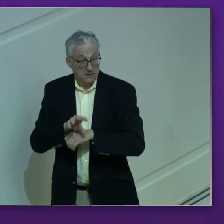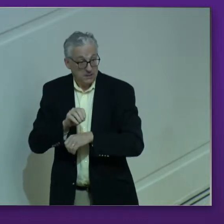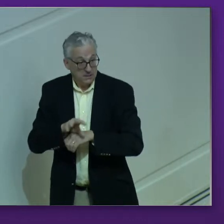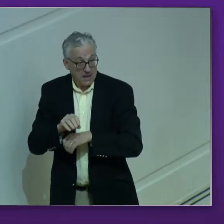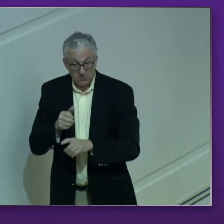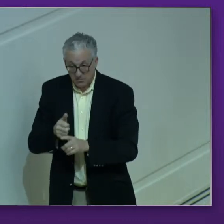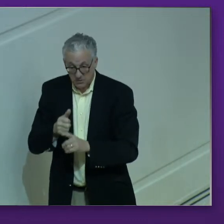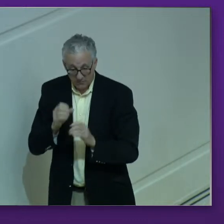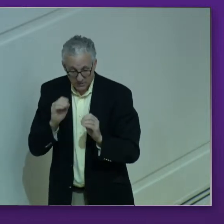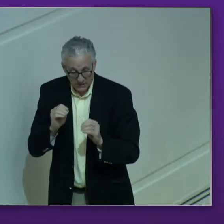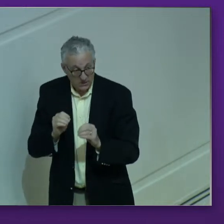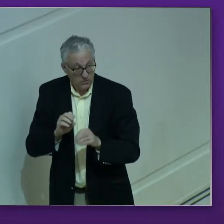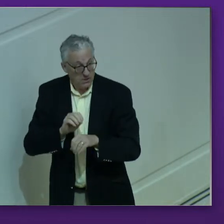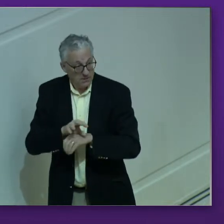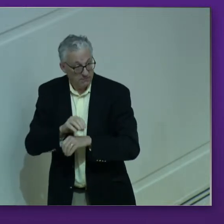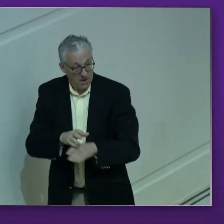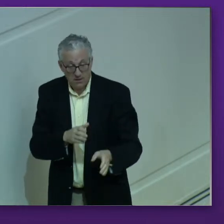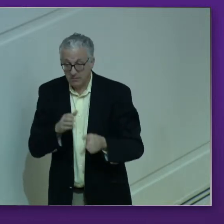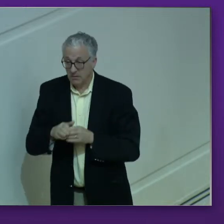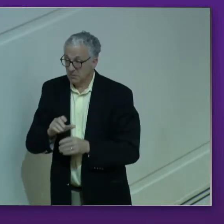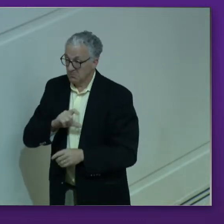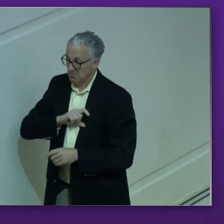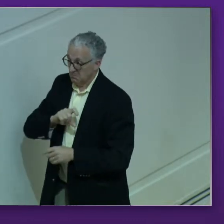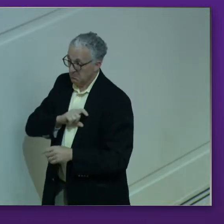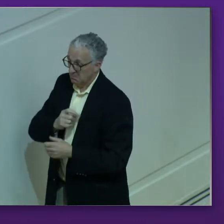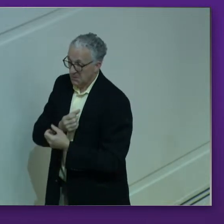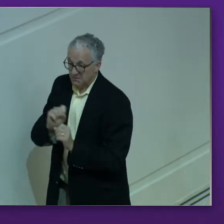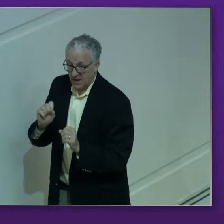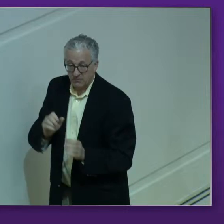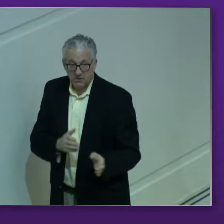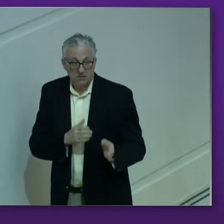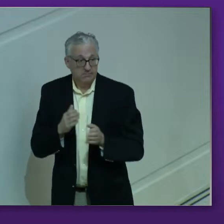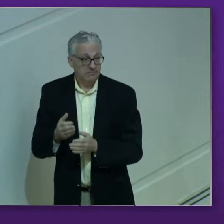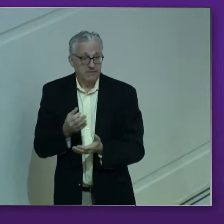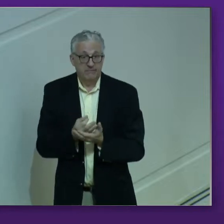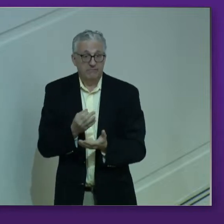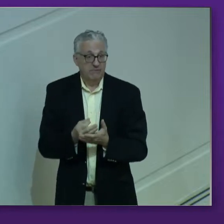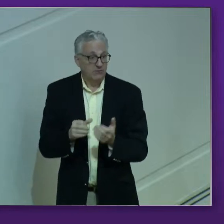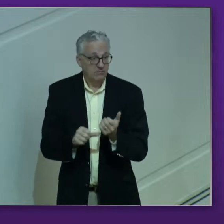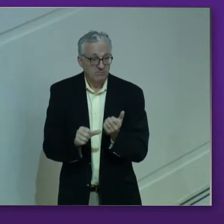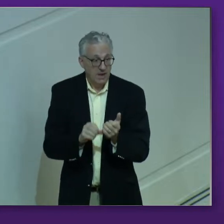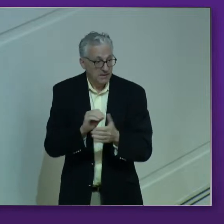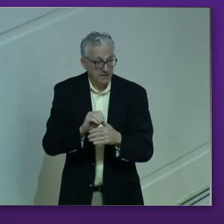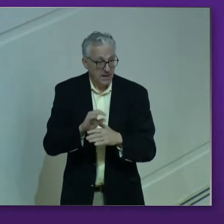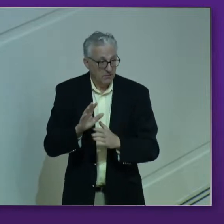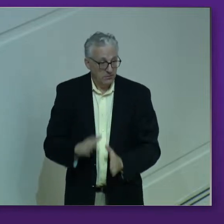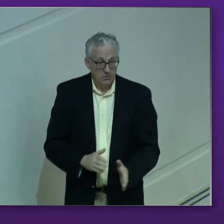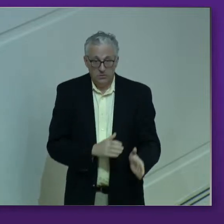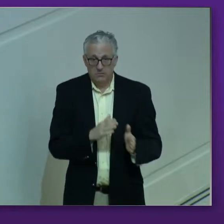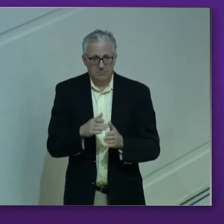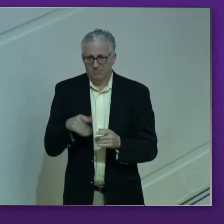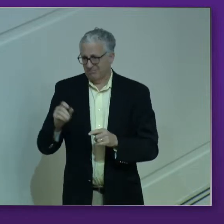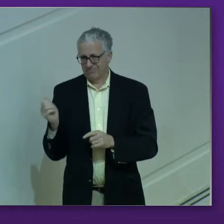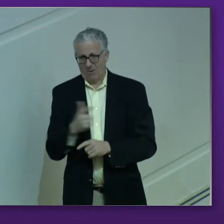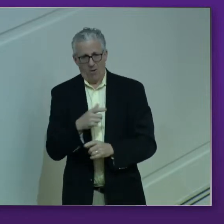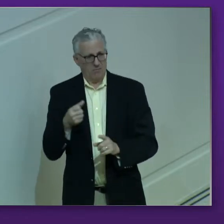COUNSELORS WHO TEACH AND